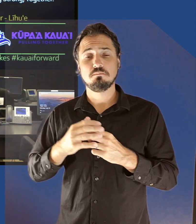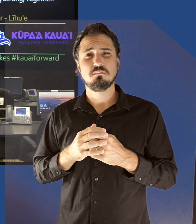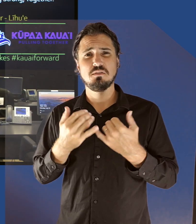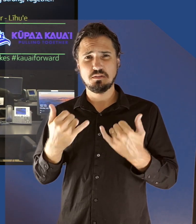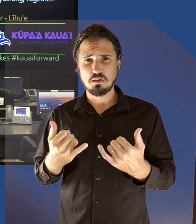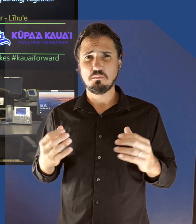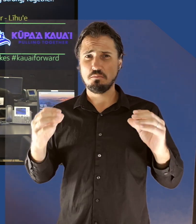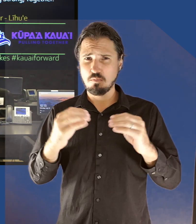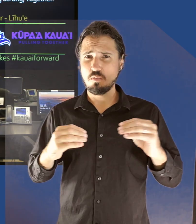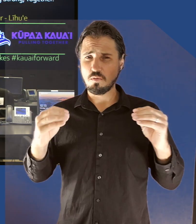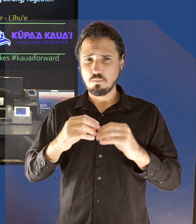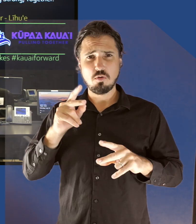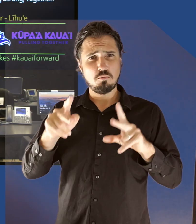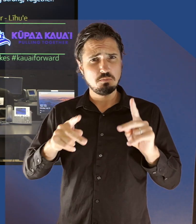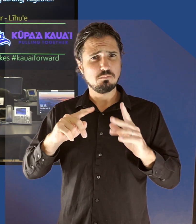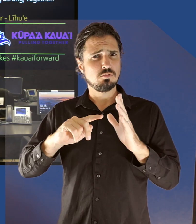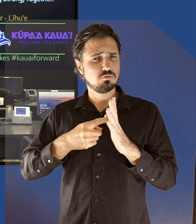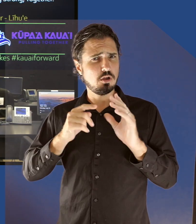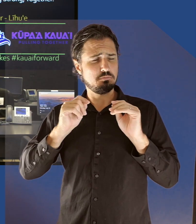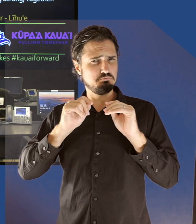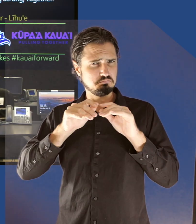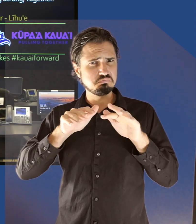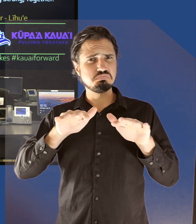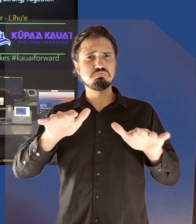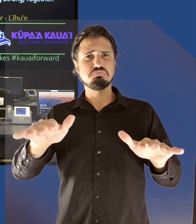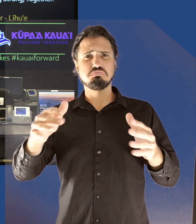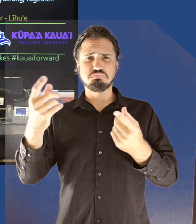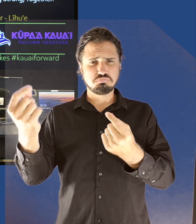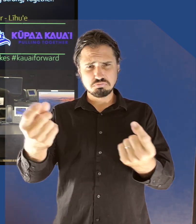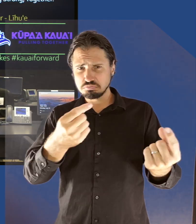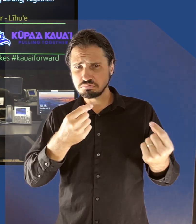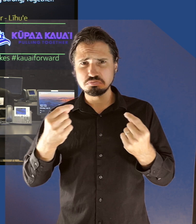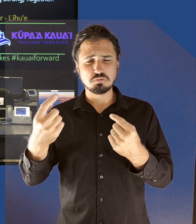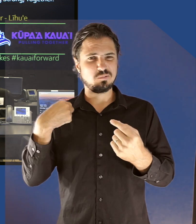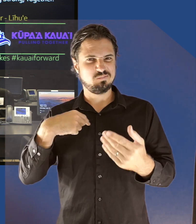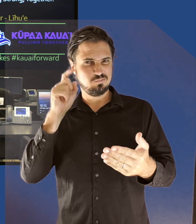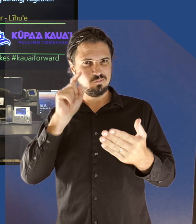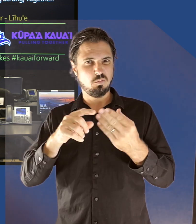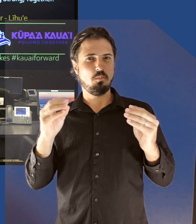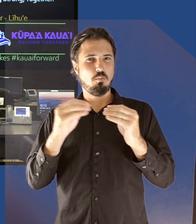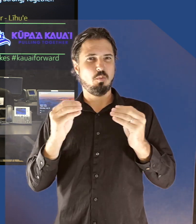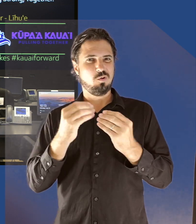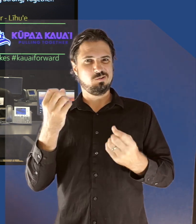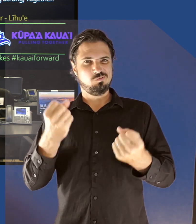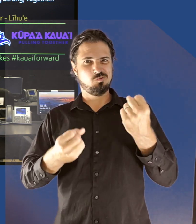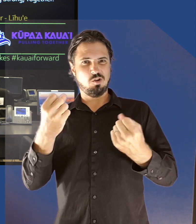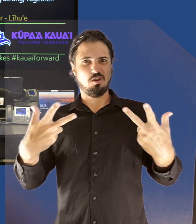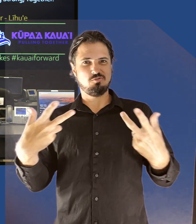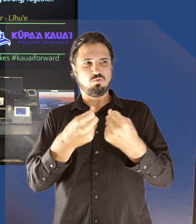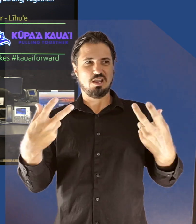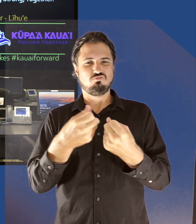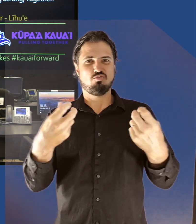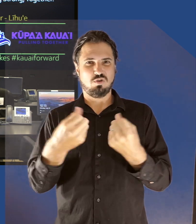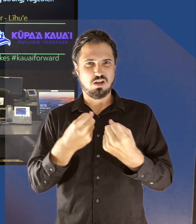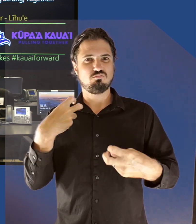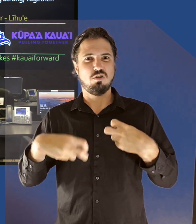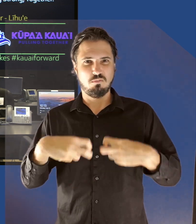As more and more people are getting out and about, we’ve seen a noticeable uptick in traffic crashes and incidents.